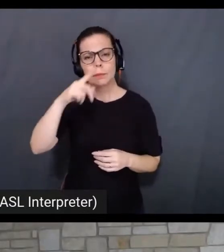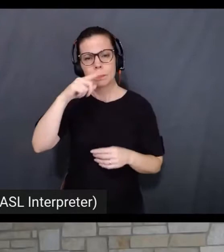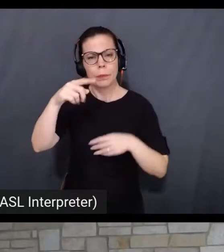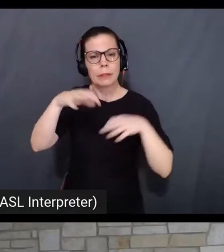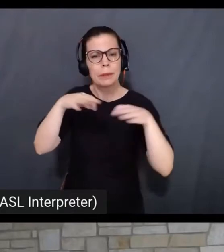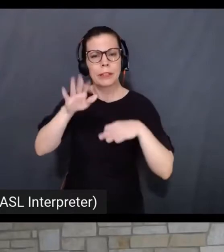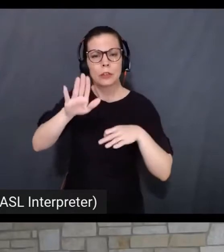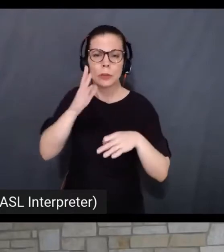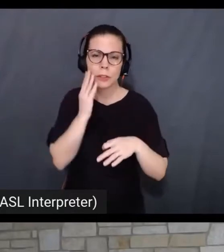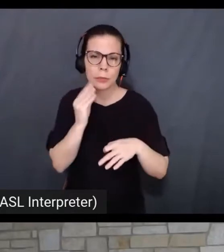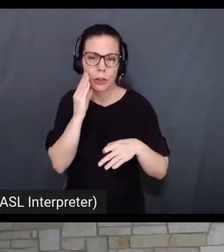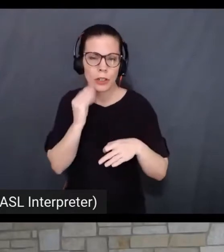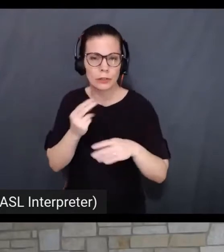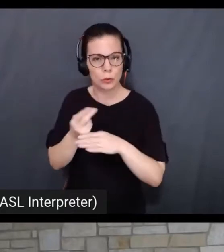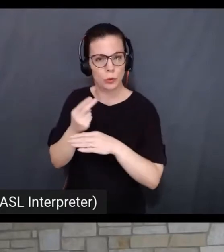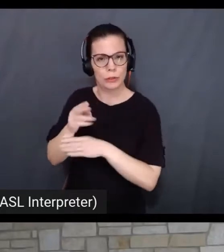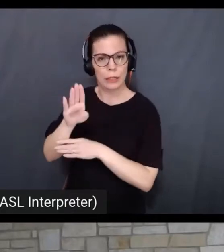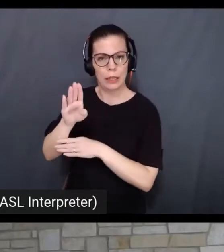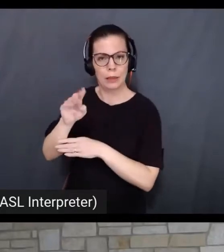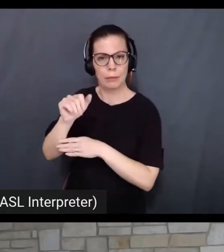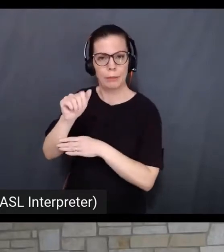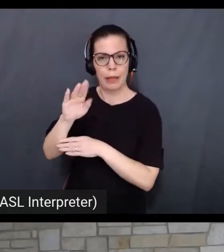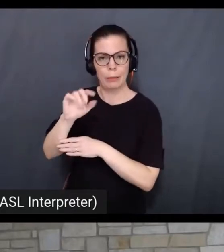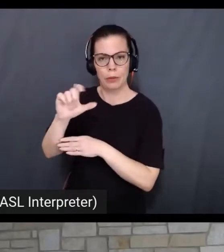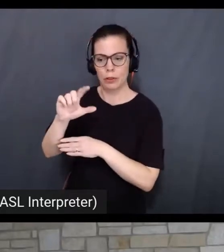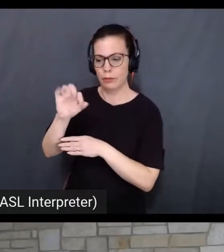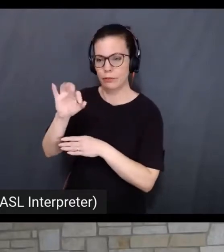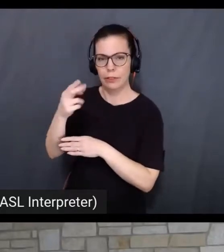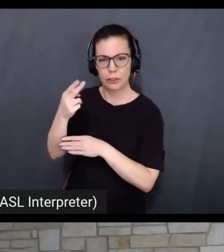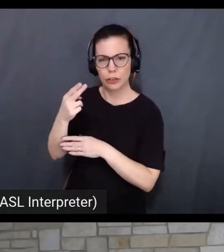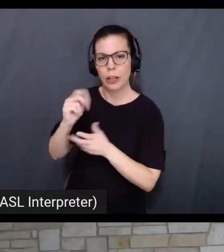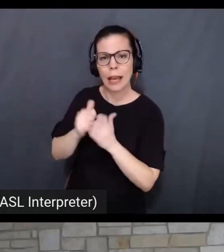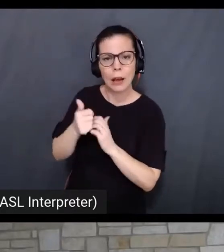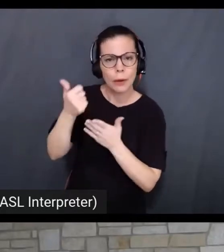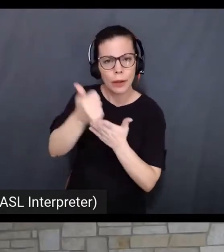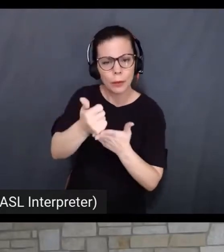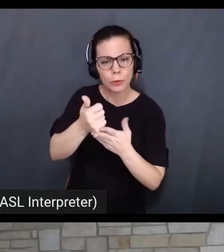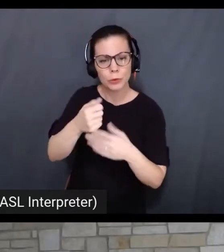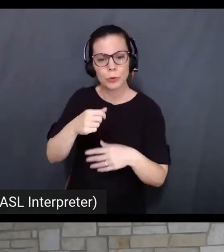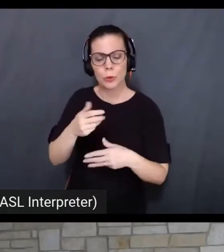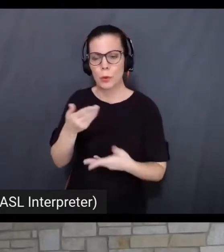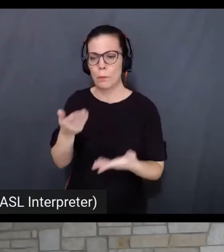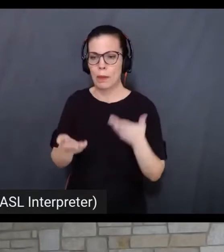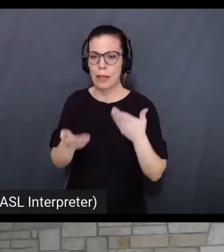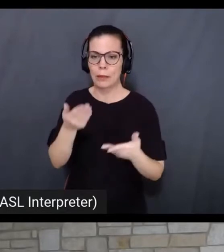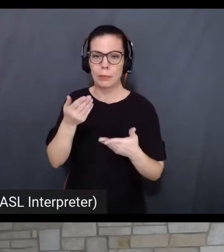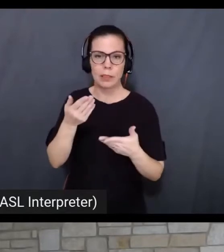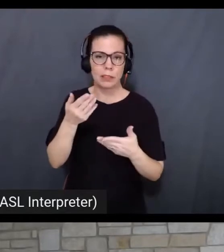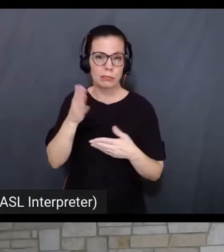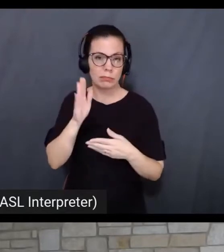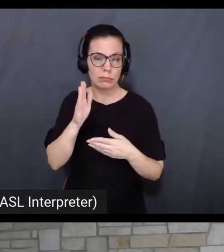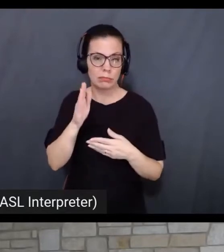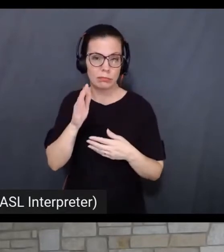And what, how has this helped you and maybe some challenges that you've encountered